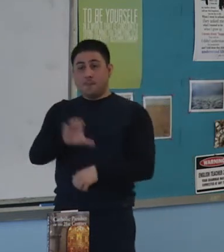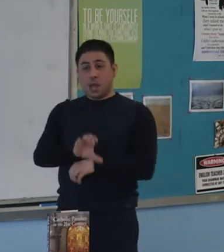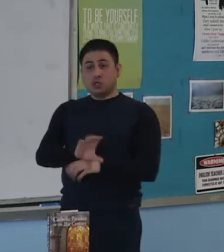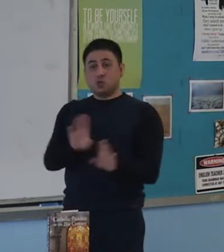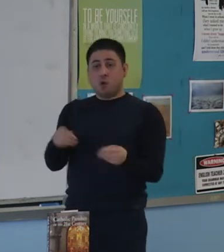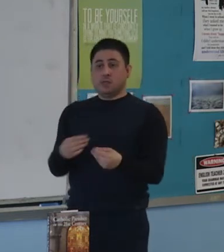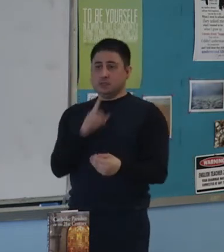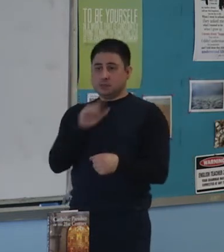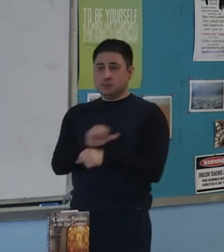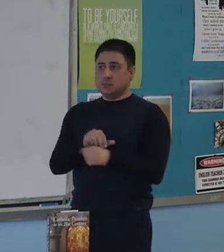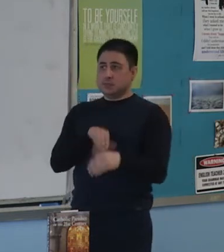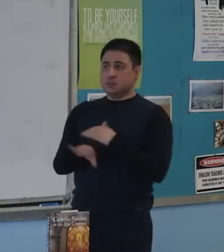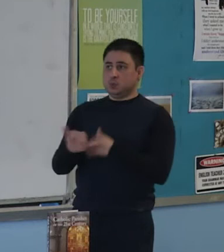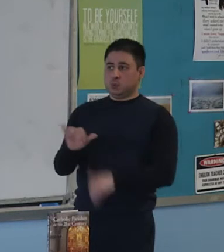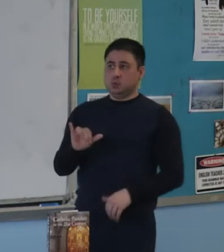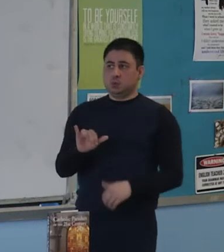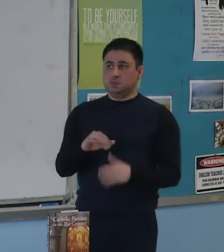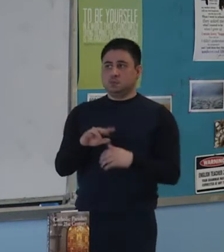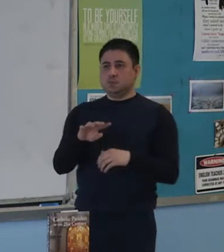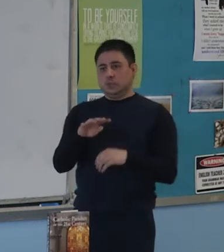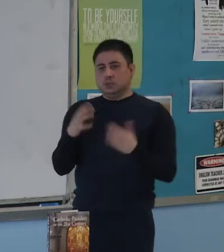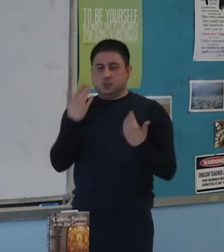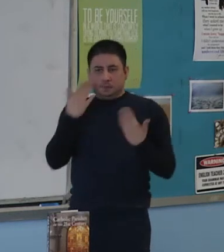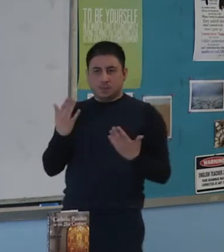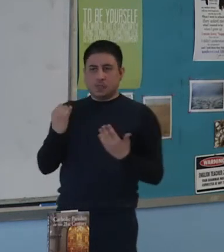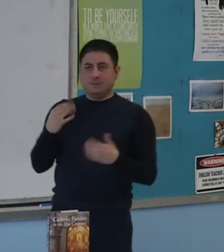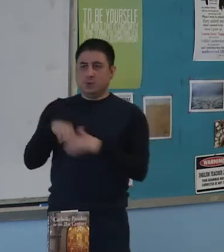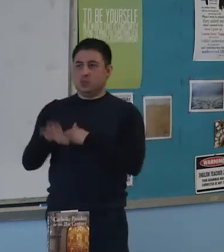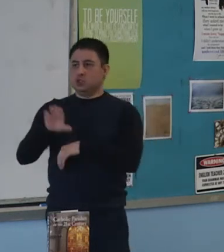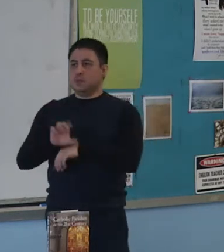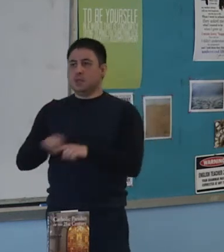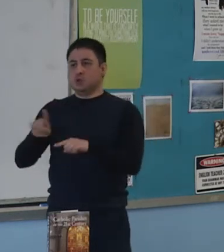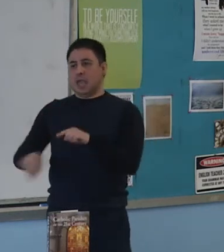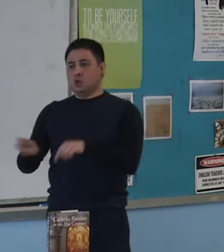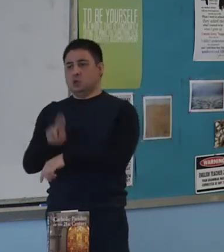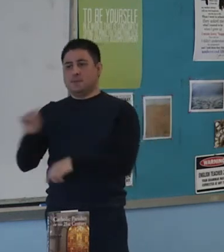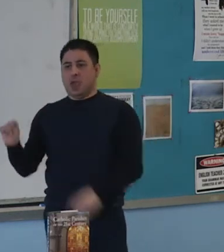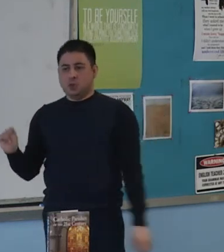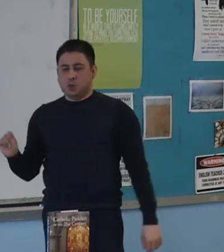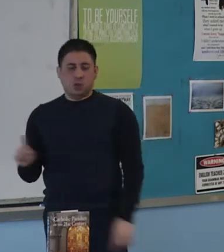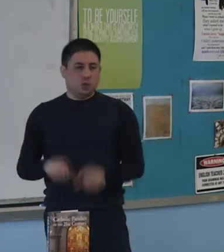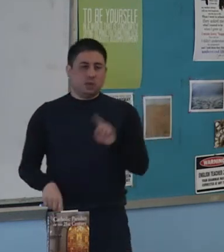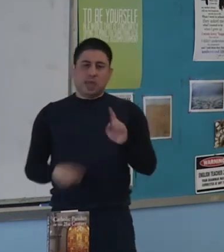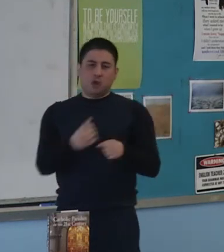accessible? So it's not unusual you can get into the church, but you can't use the bathroom, you can't go have a cup of coffee and